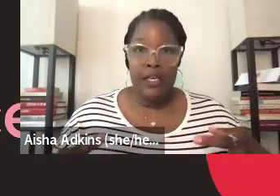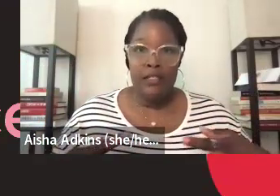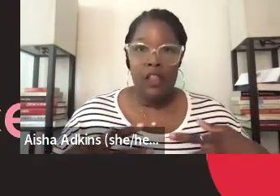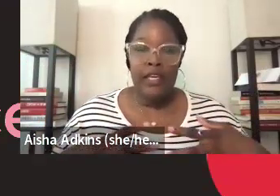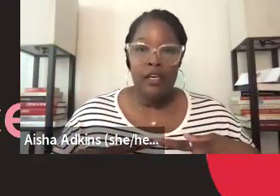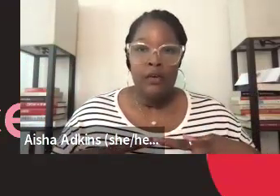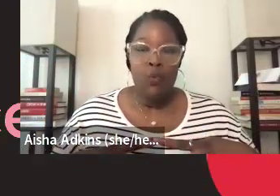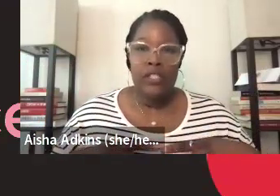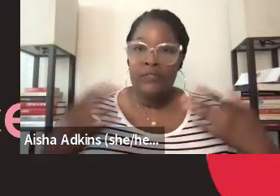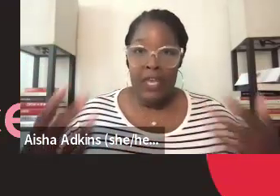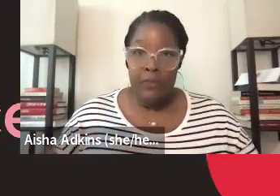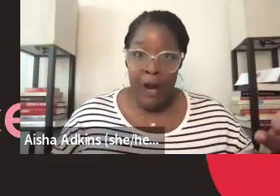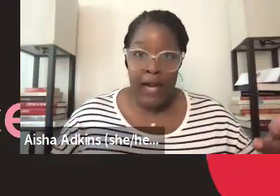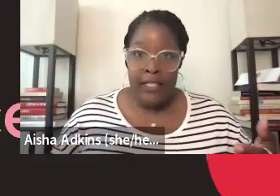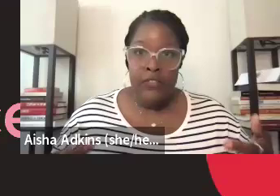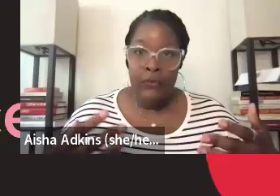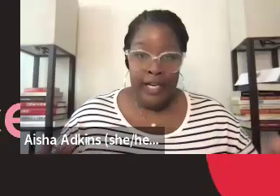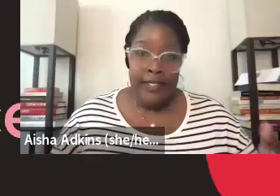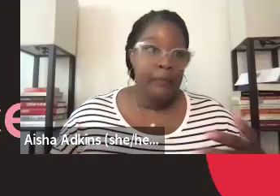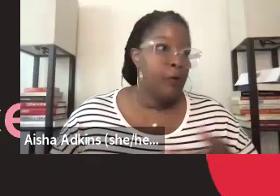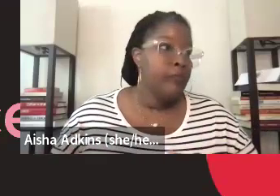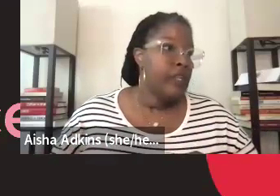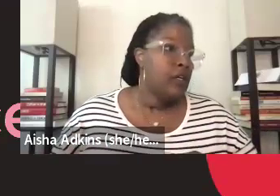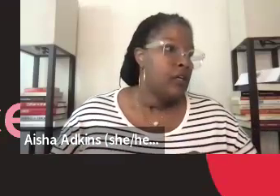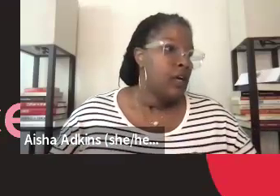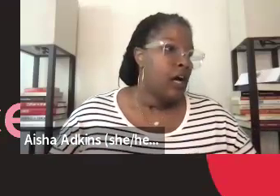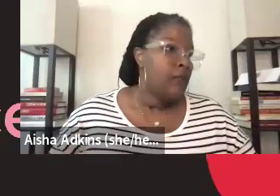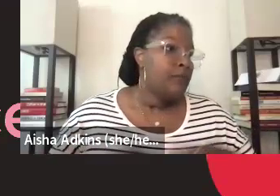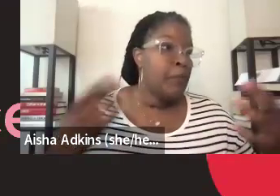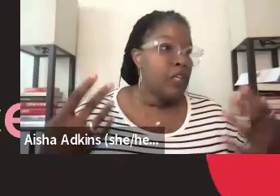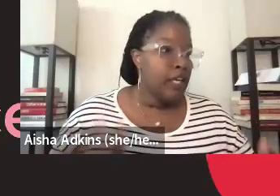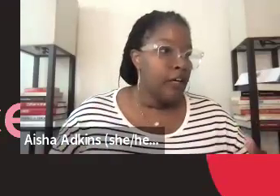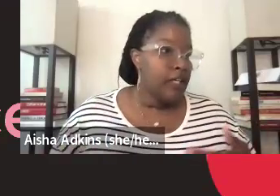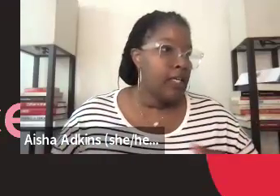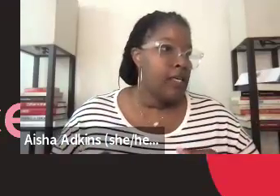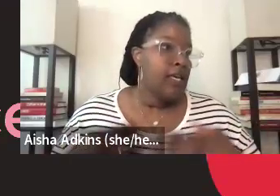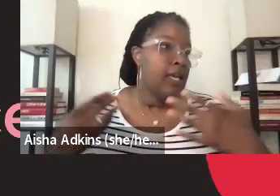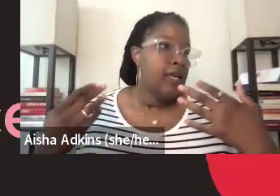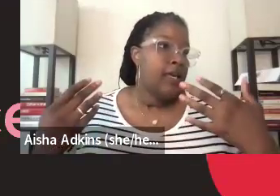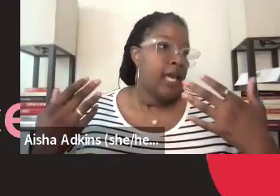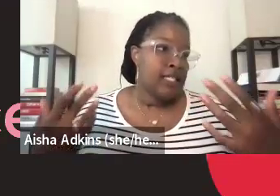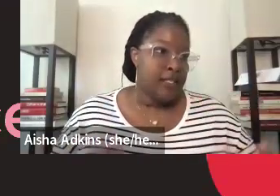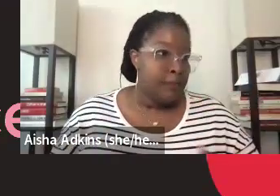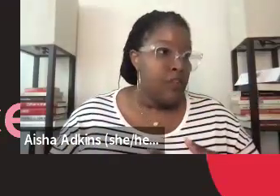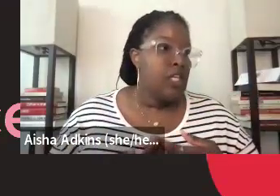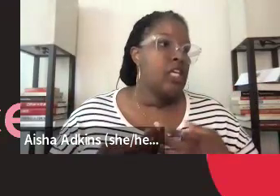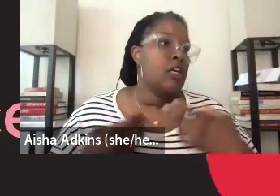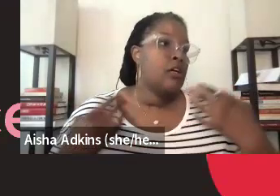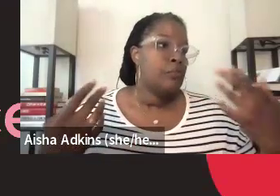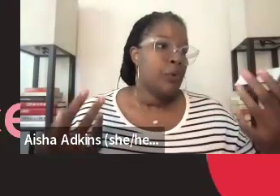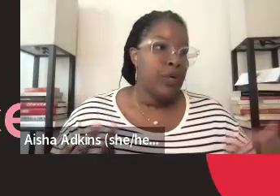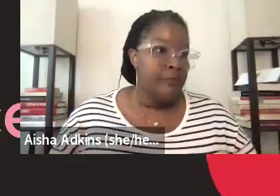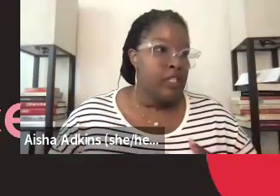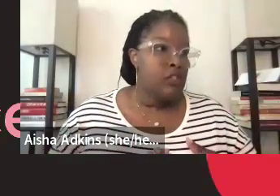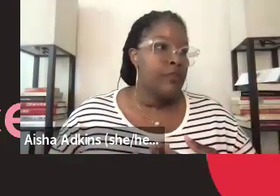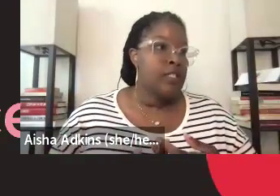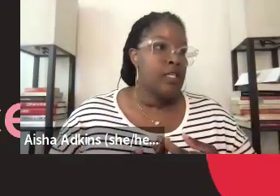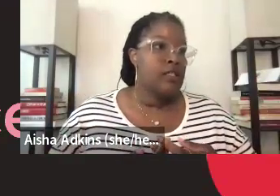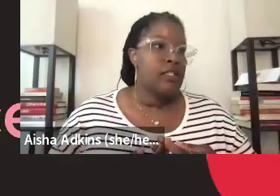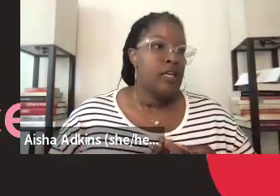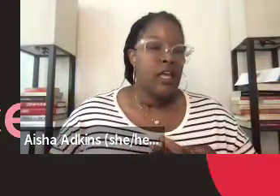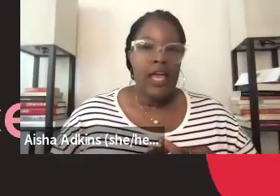things like one's faith practice. For example, familiarity accessibility bereavement services